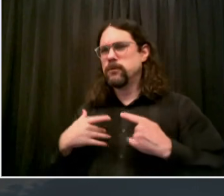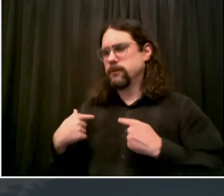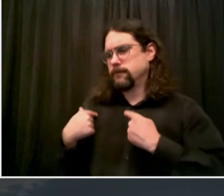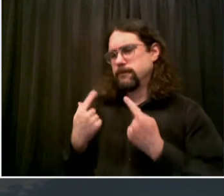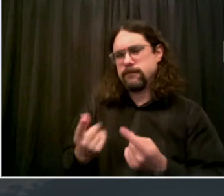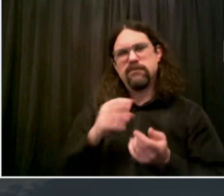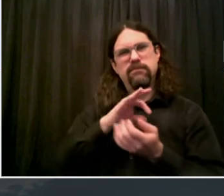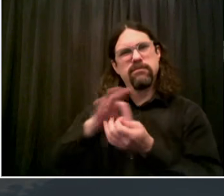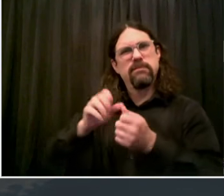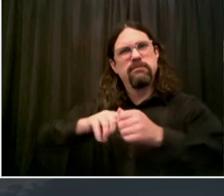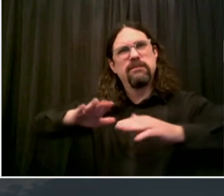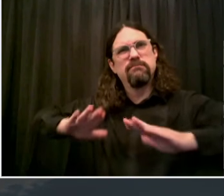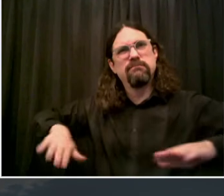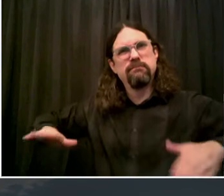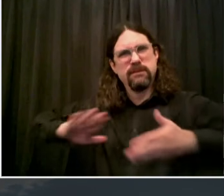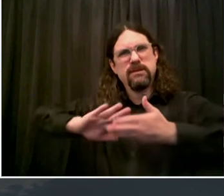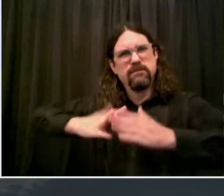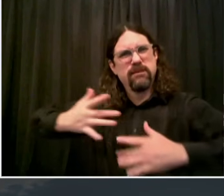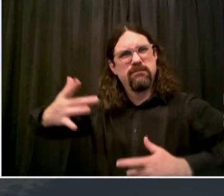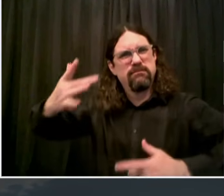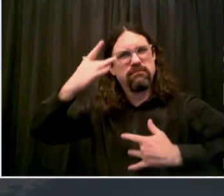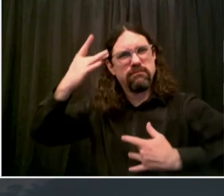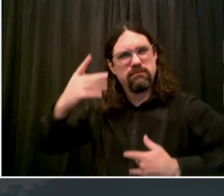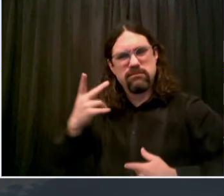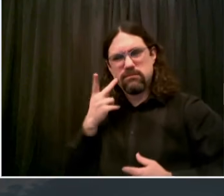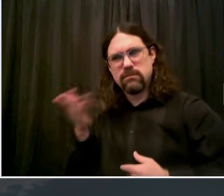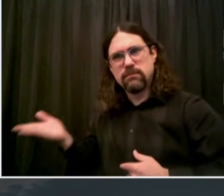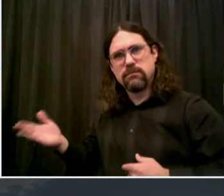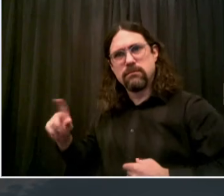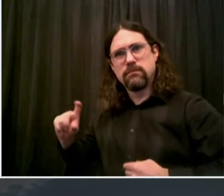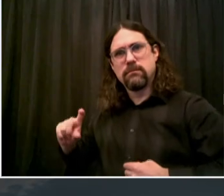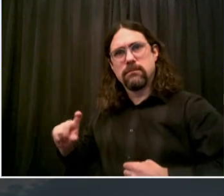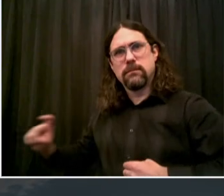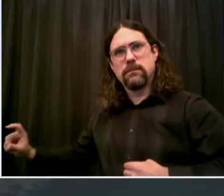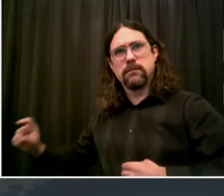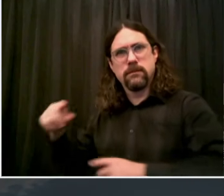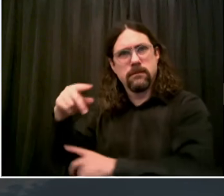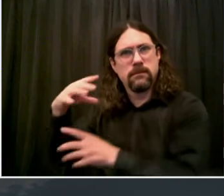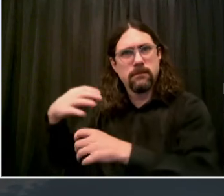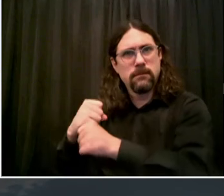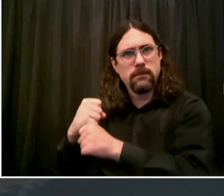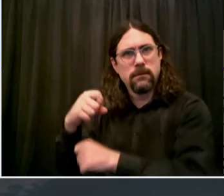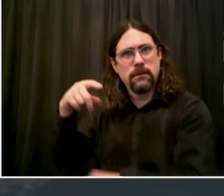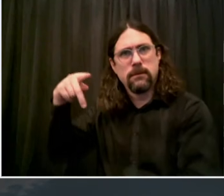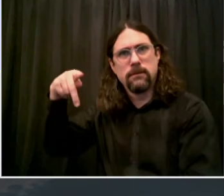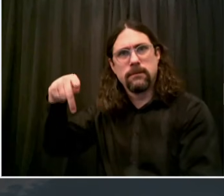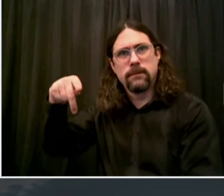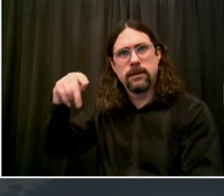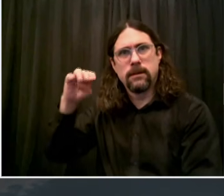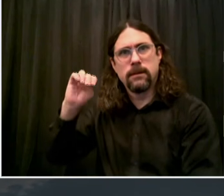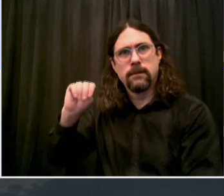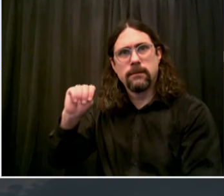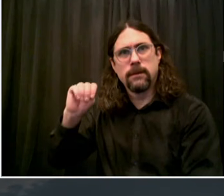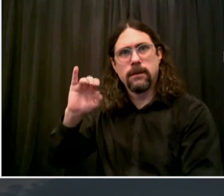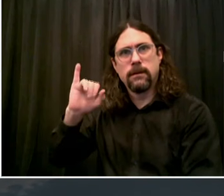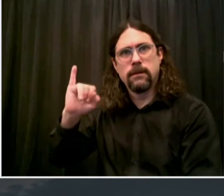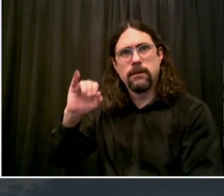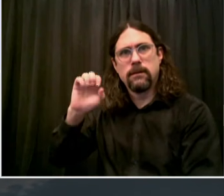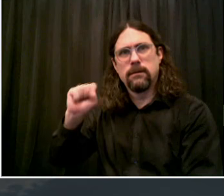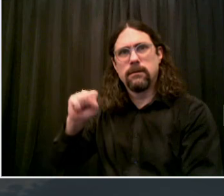OUR LIVES, WE HAVE VERY CONCERNED, PEDIATRIC